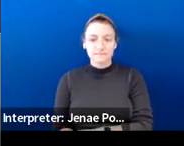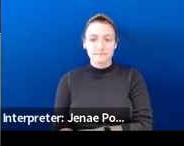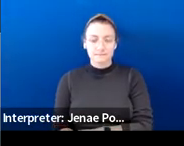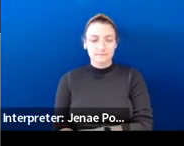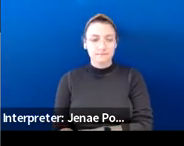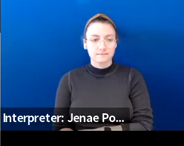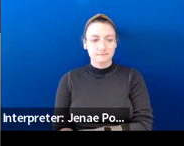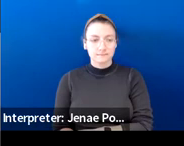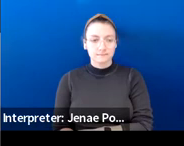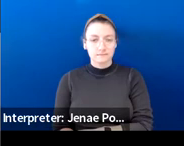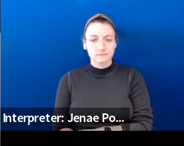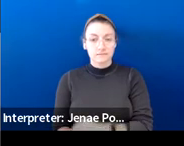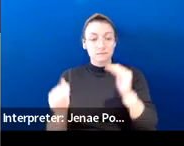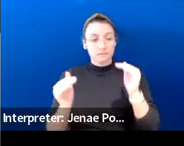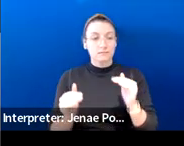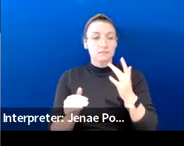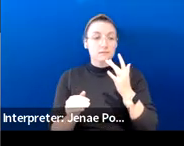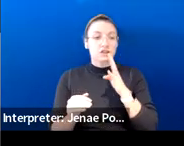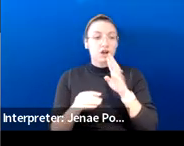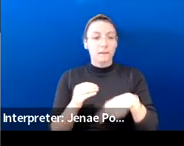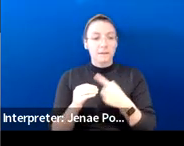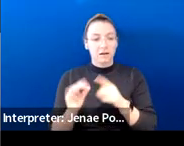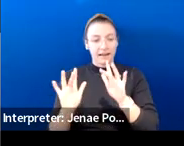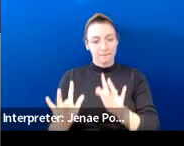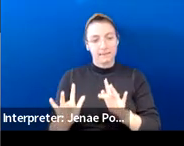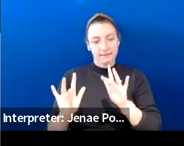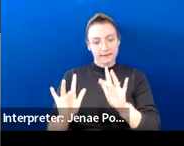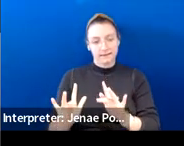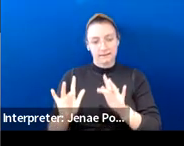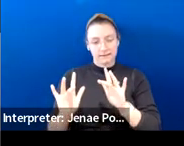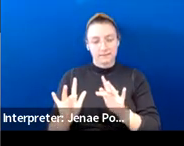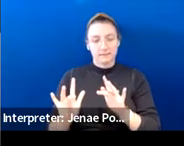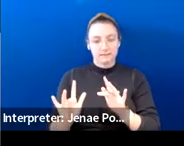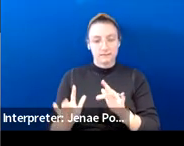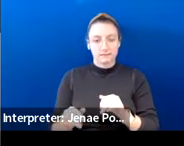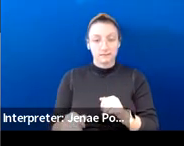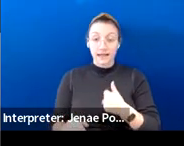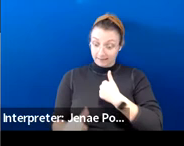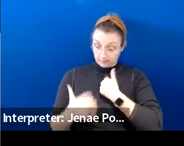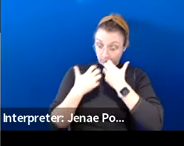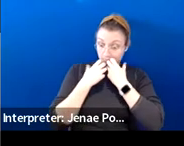So next, I want to talk about empathy. So I think having some compassion for yourself and accepting self